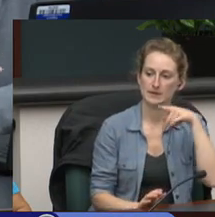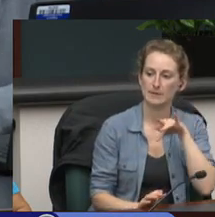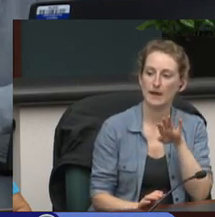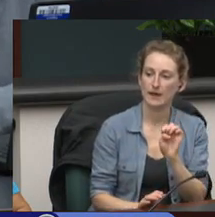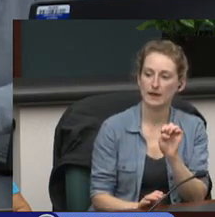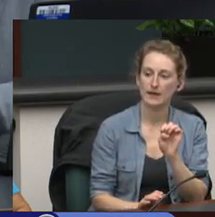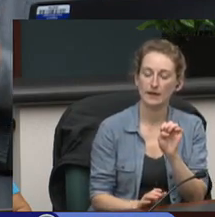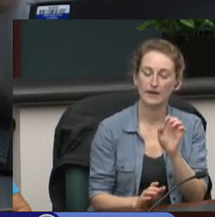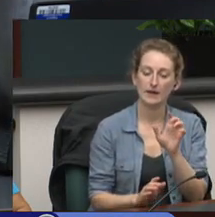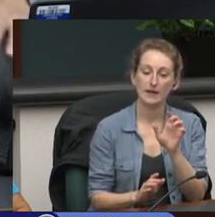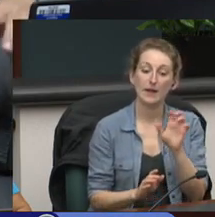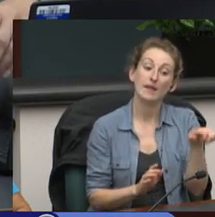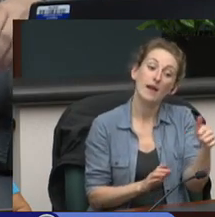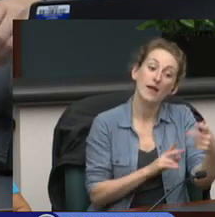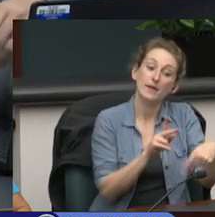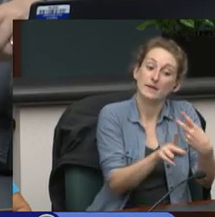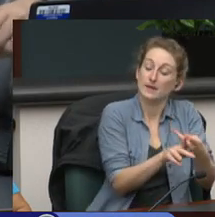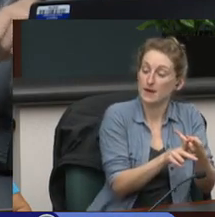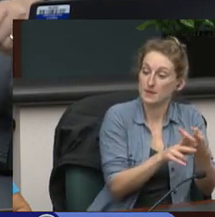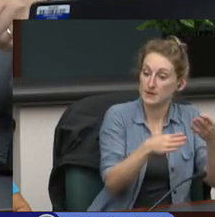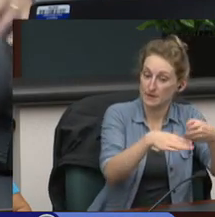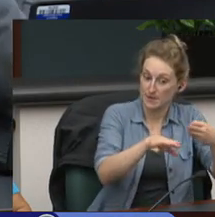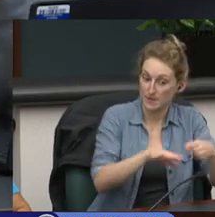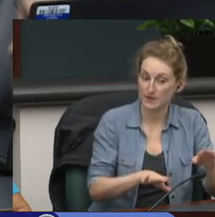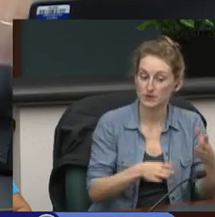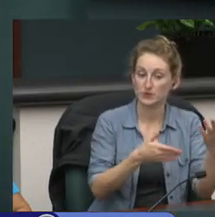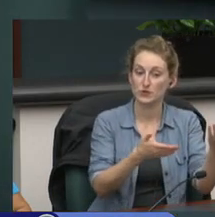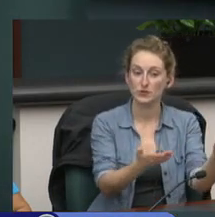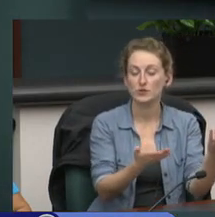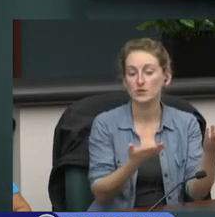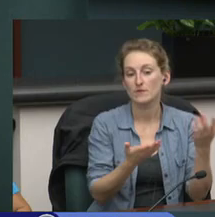types of subdivision the open space are typically for like a common open space